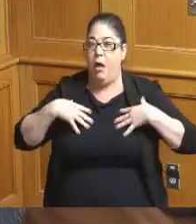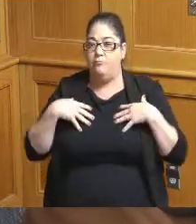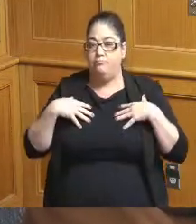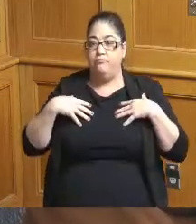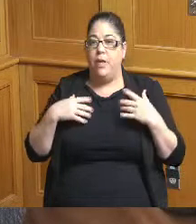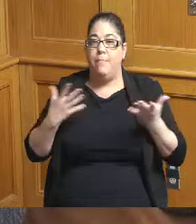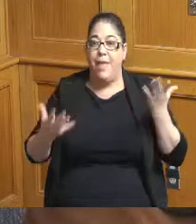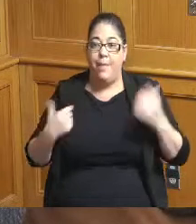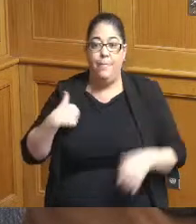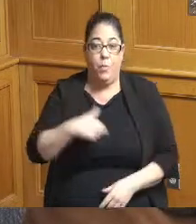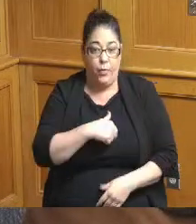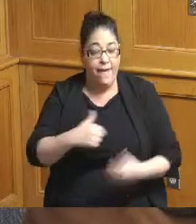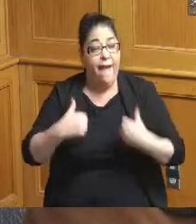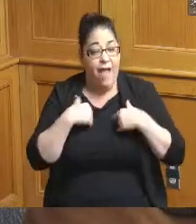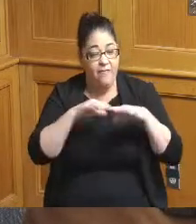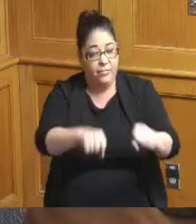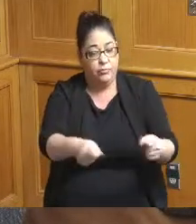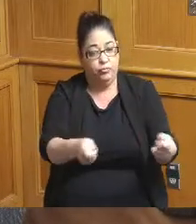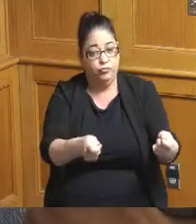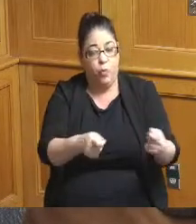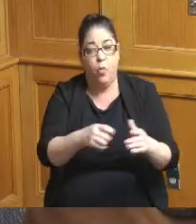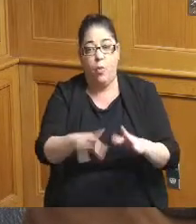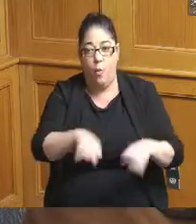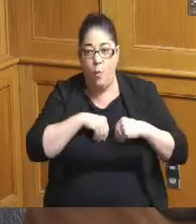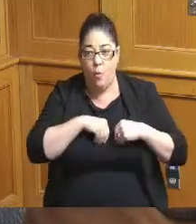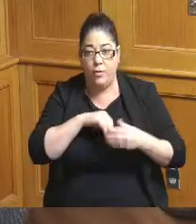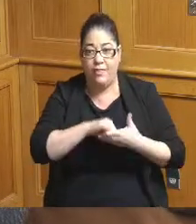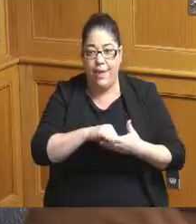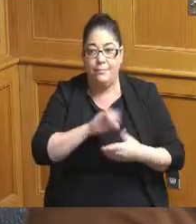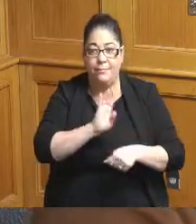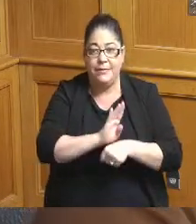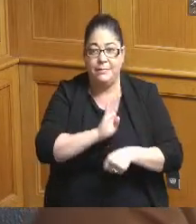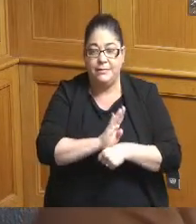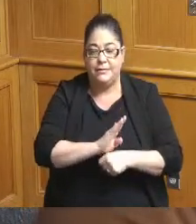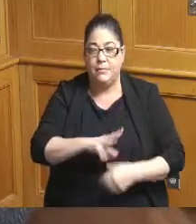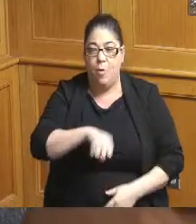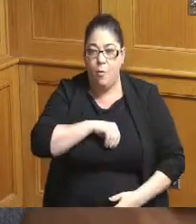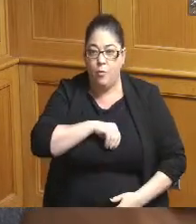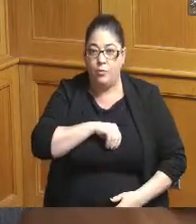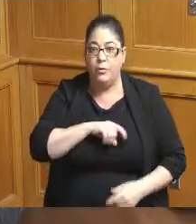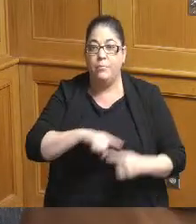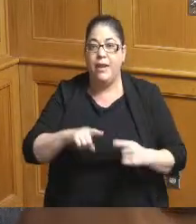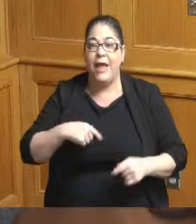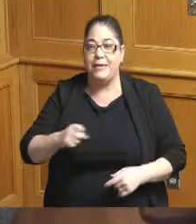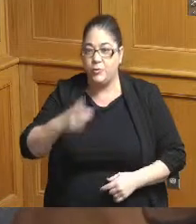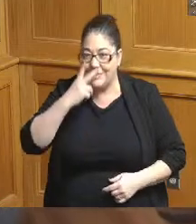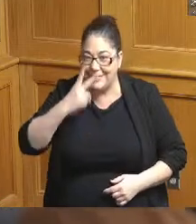and maybe the county does have control I need to have a understanding from a chart perspective of